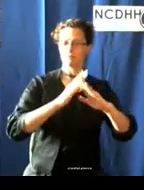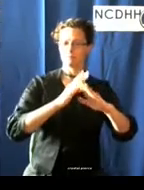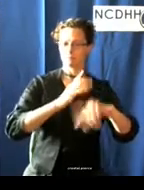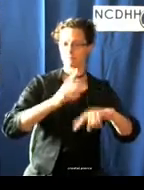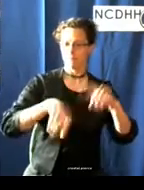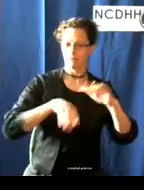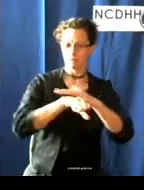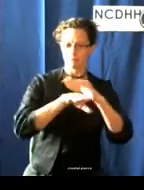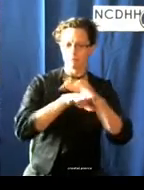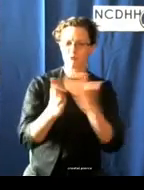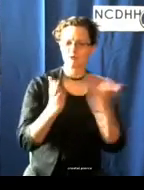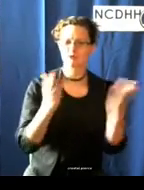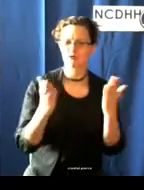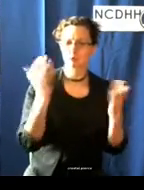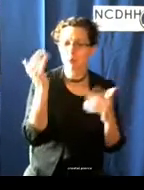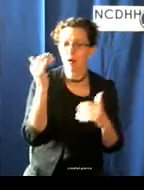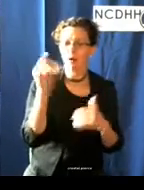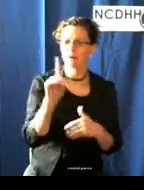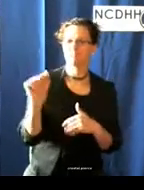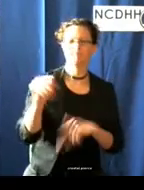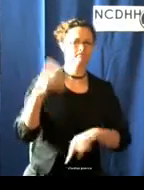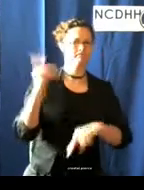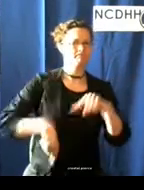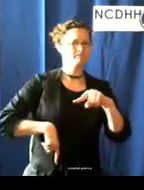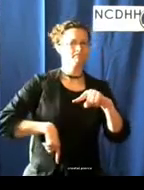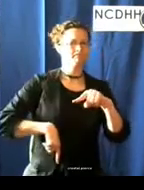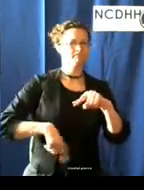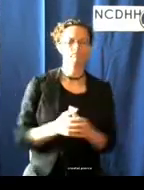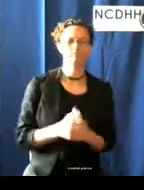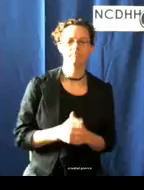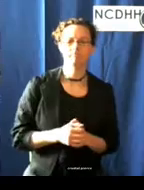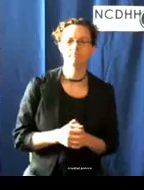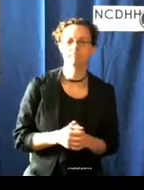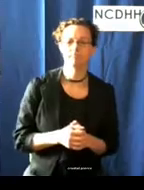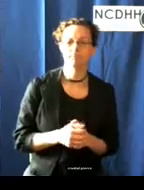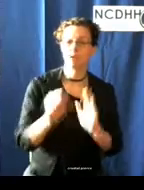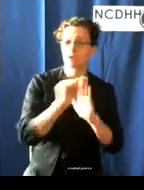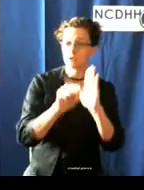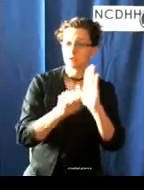STATE AND LOCAL LAW ENFORCEMENT AND STATE AGENCIES ARE COVERED UNDER THIS